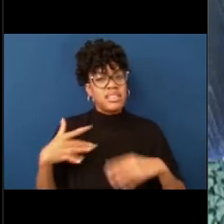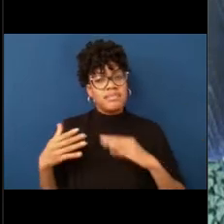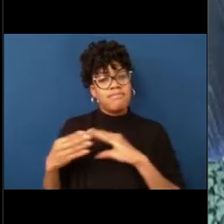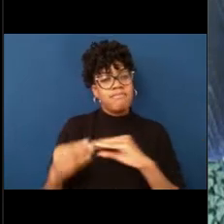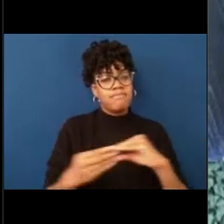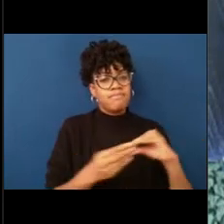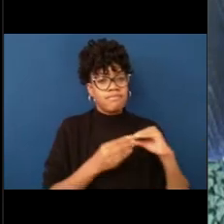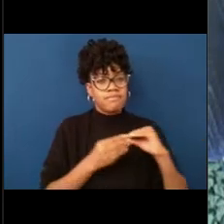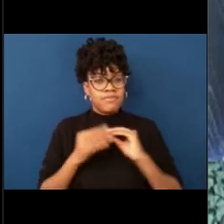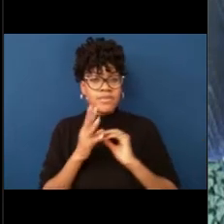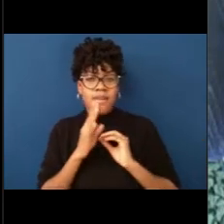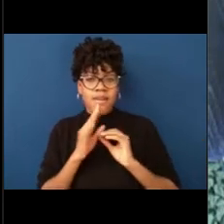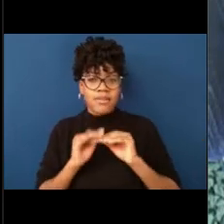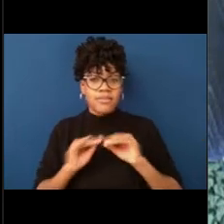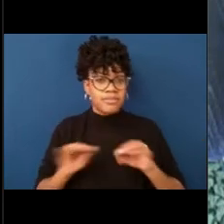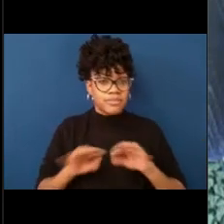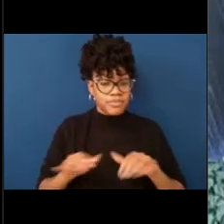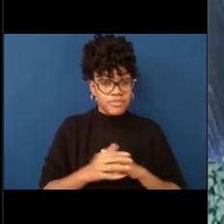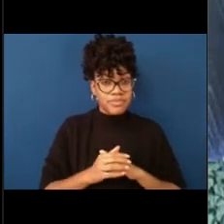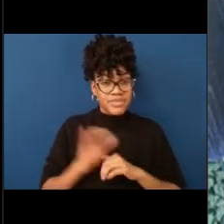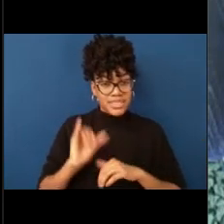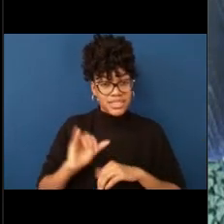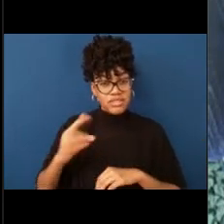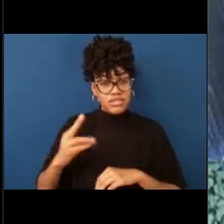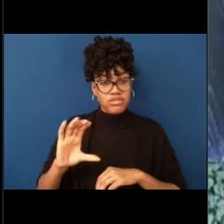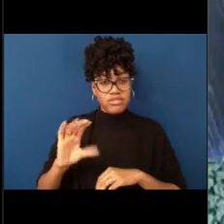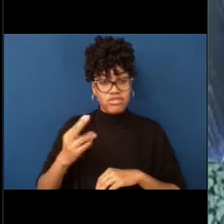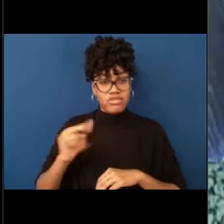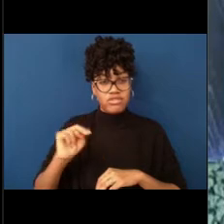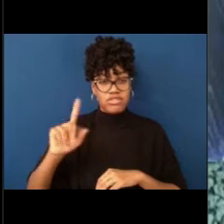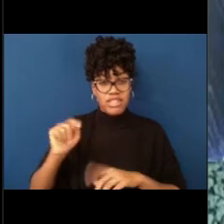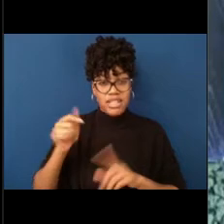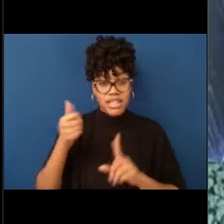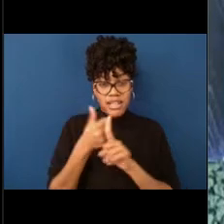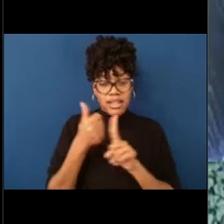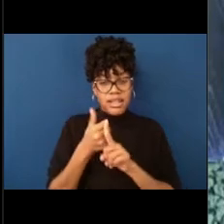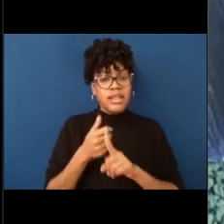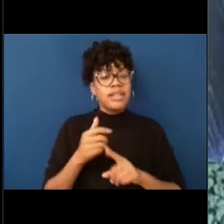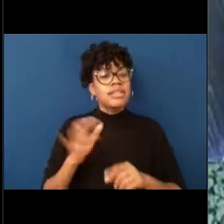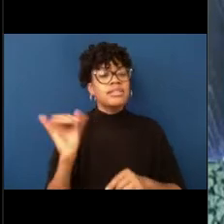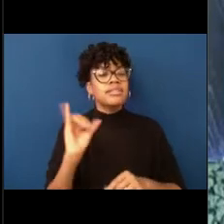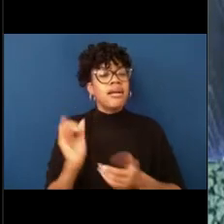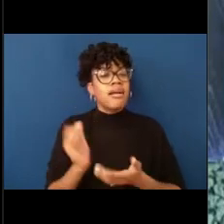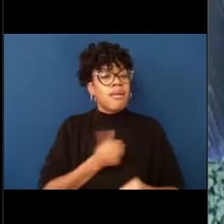A mele, or a chant, is a poetic form of song that tells a story.